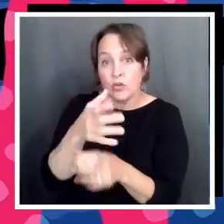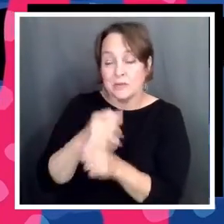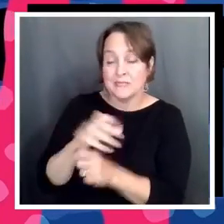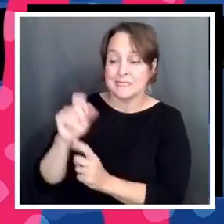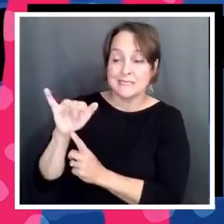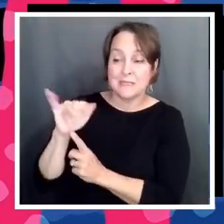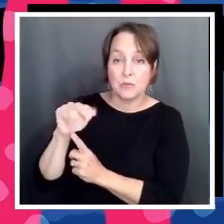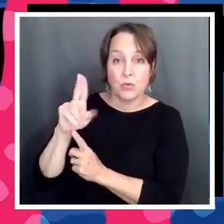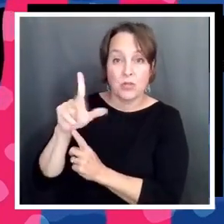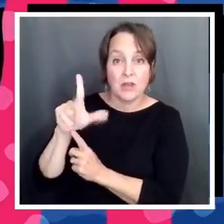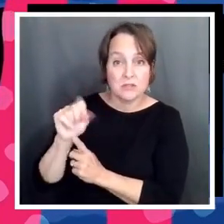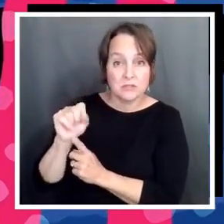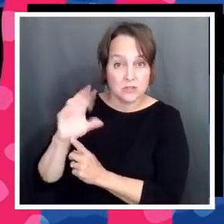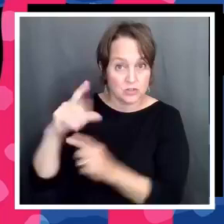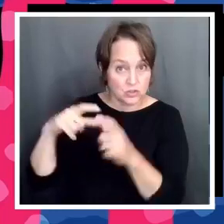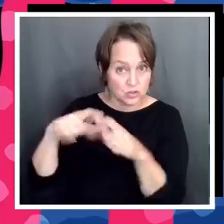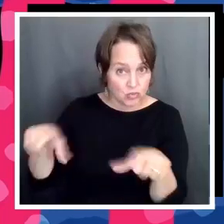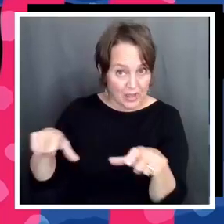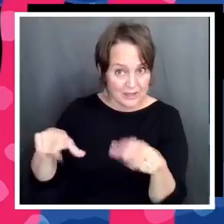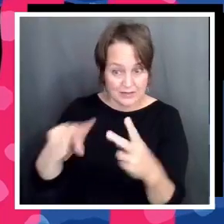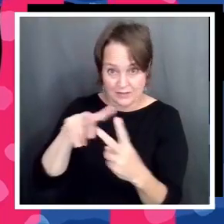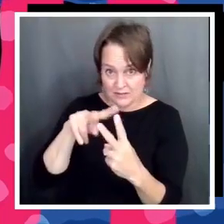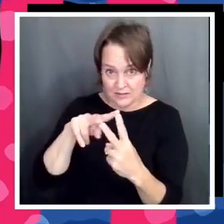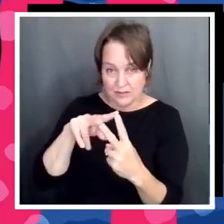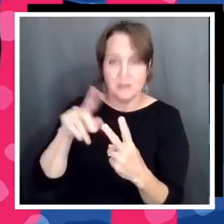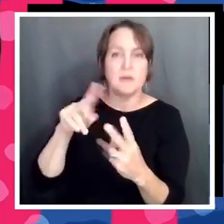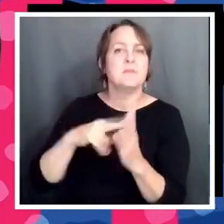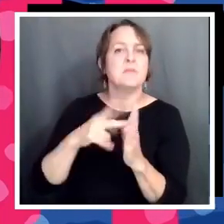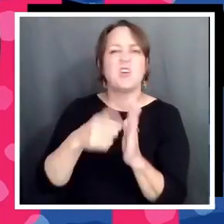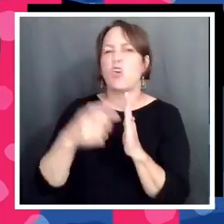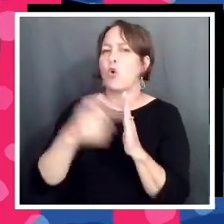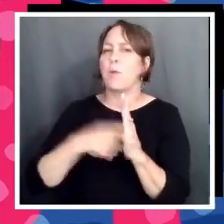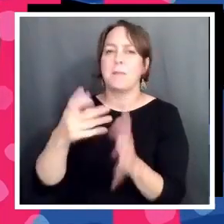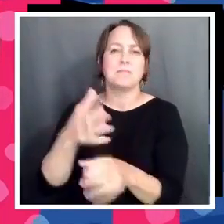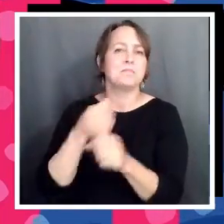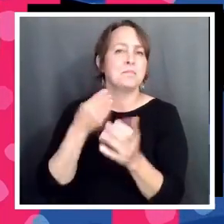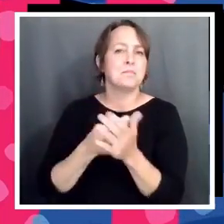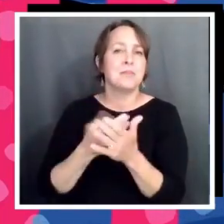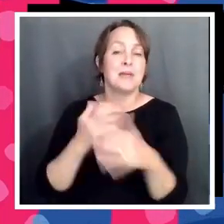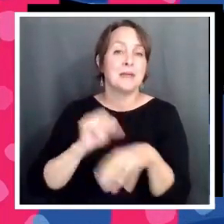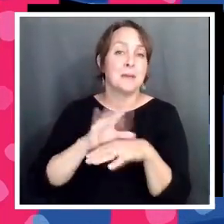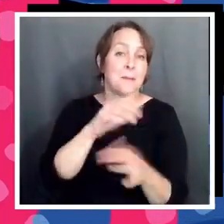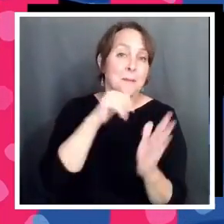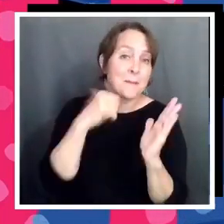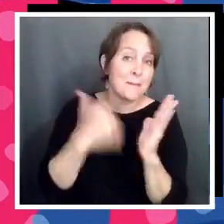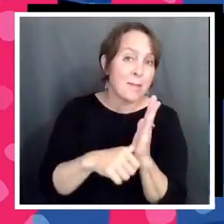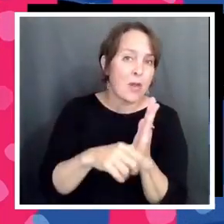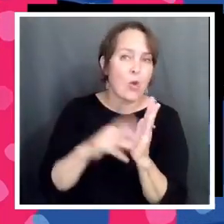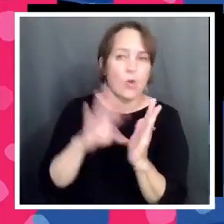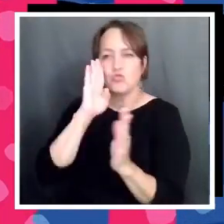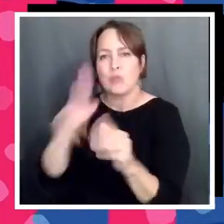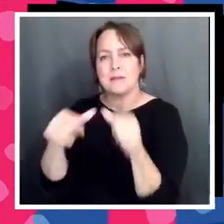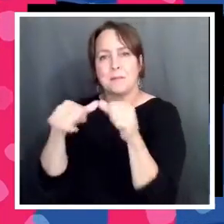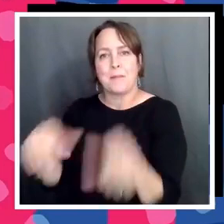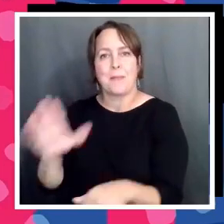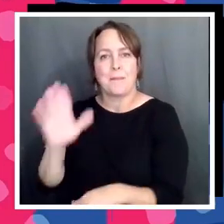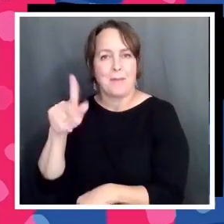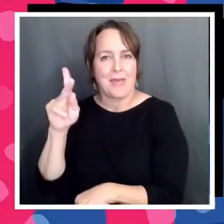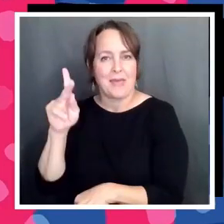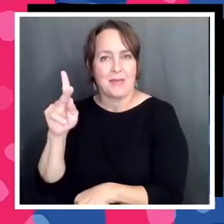IF YOUR FAMILY HAS RECENTLY FILED FEDERAL TAXES OR RECEIVED